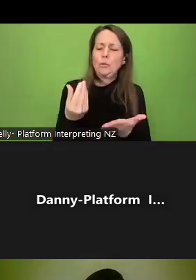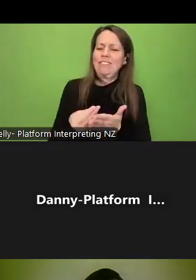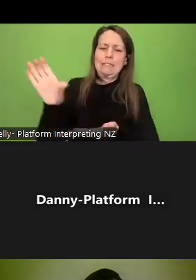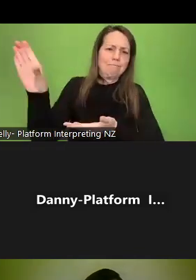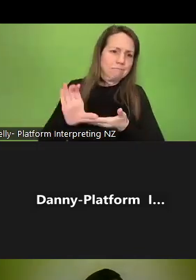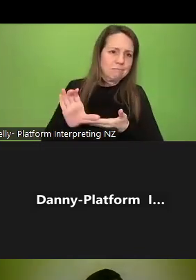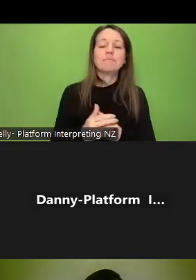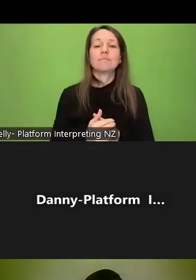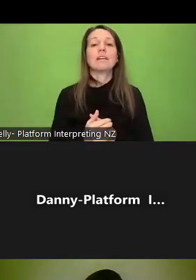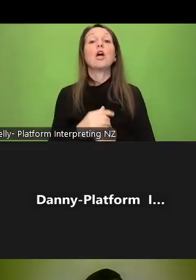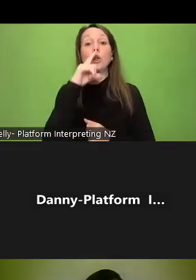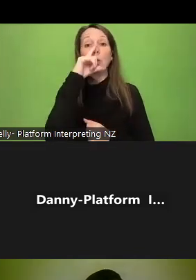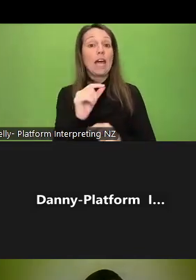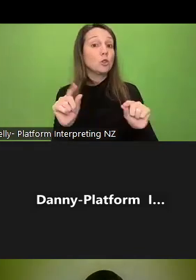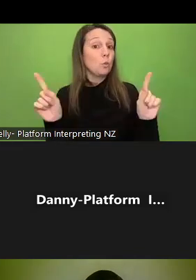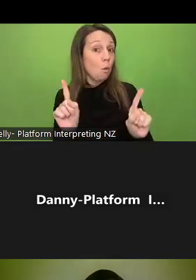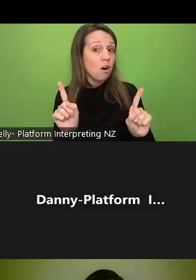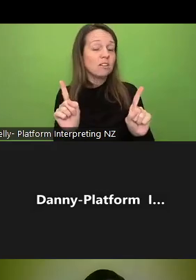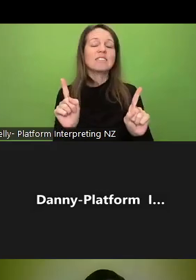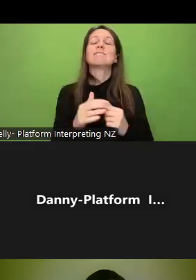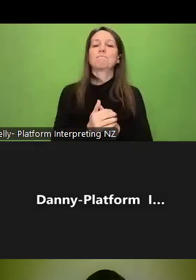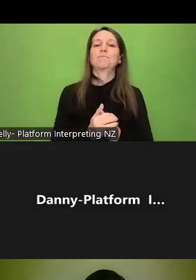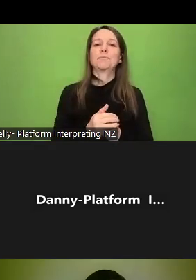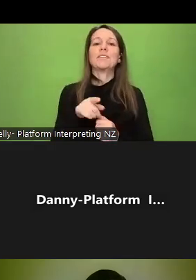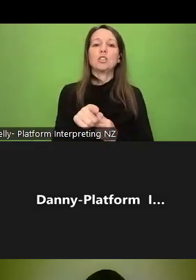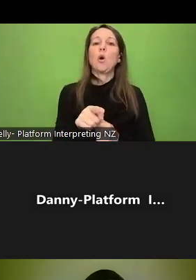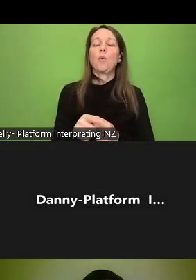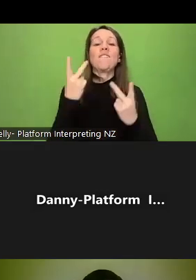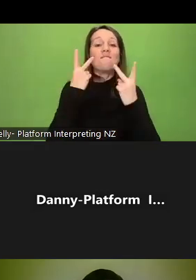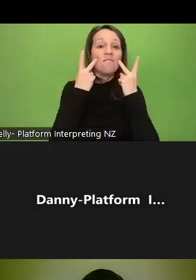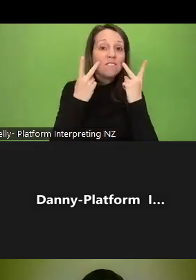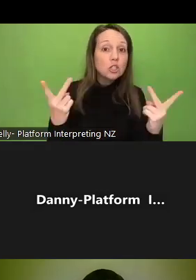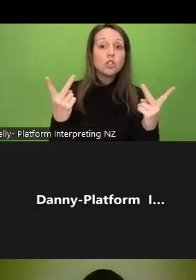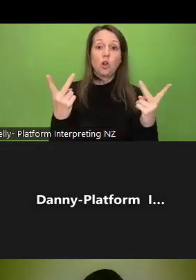So, descriptive notes basically describe the visual moments in the show.